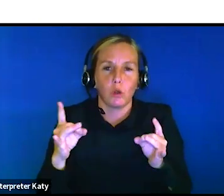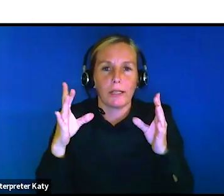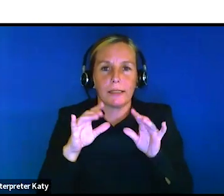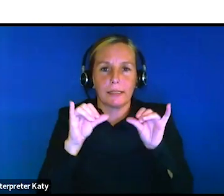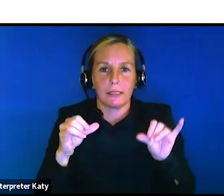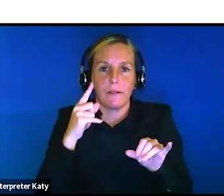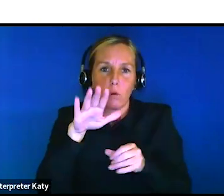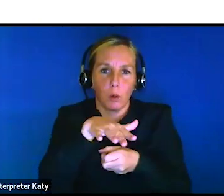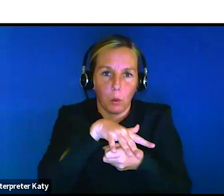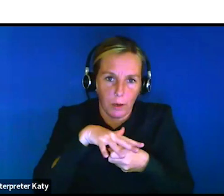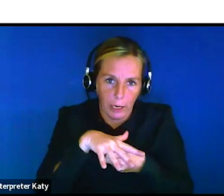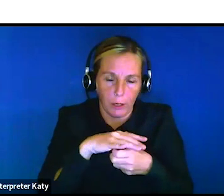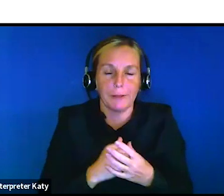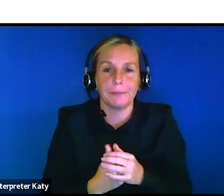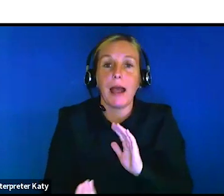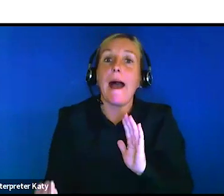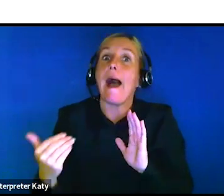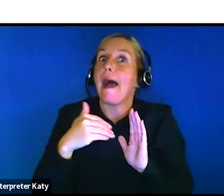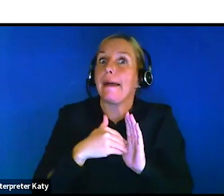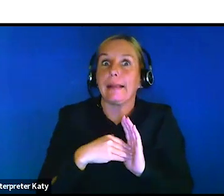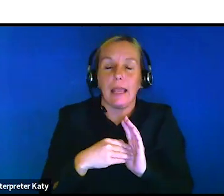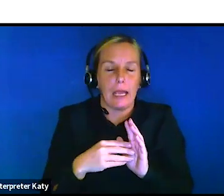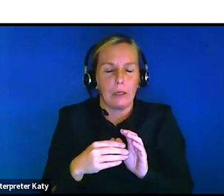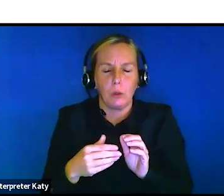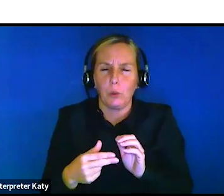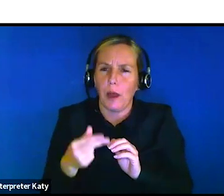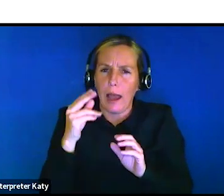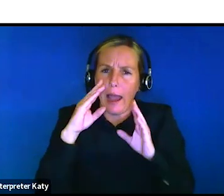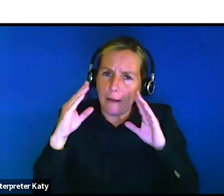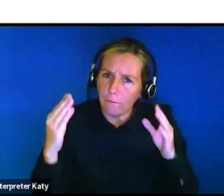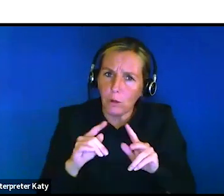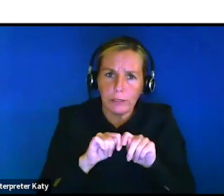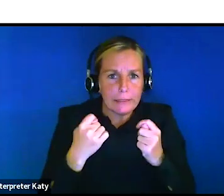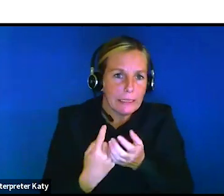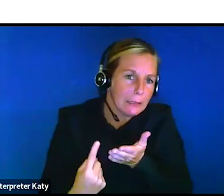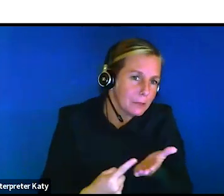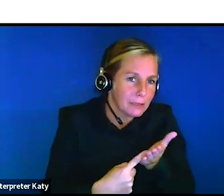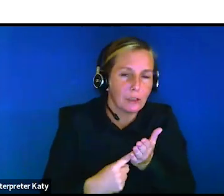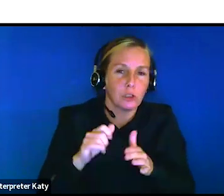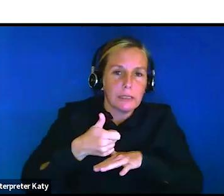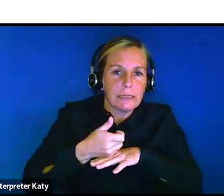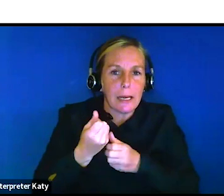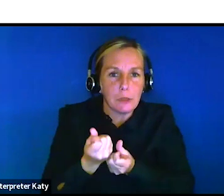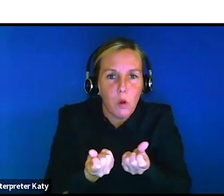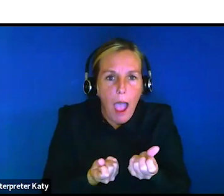And again, the high focus is a team discussion and strategizing, developing a plan